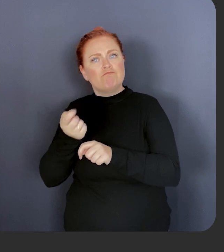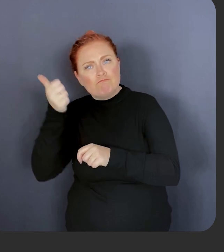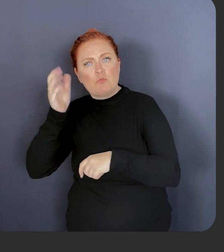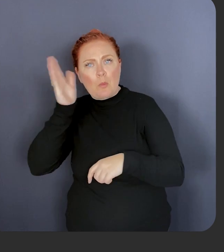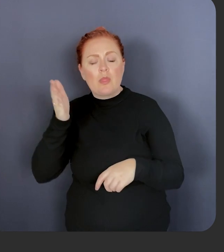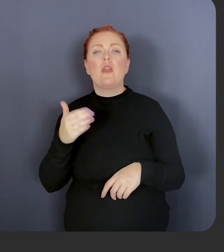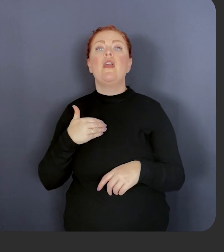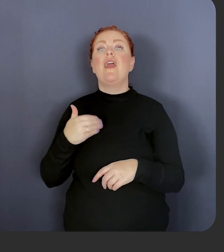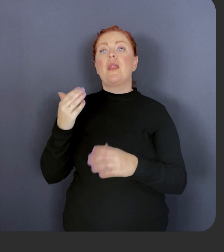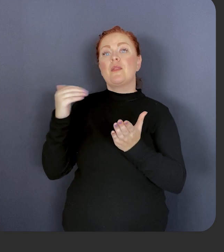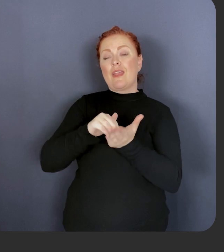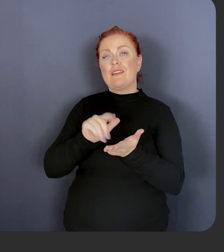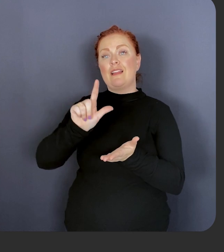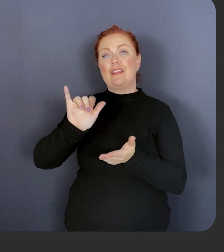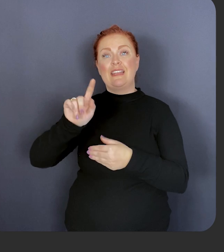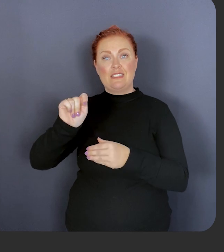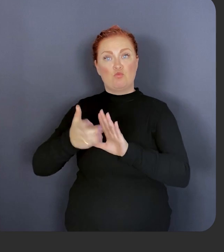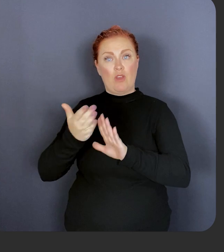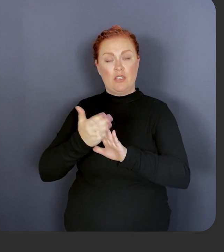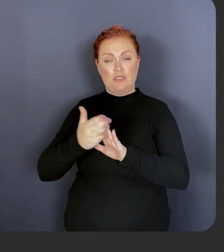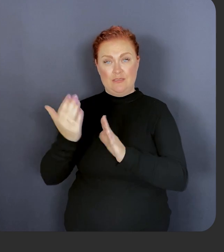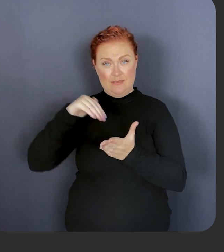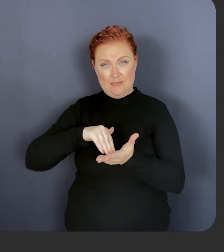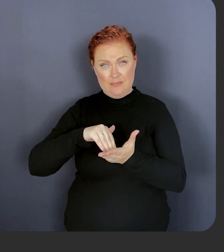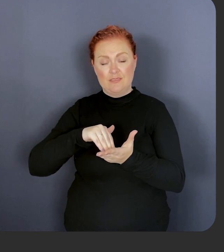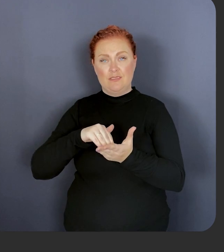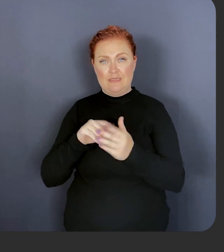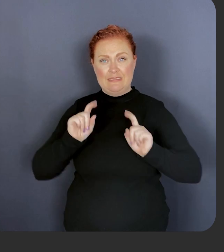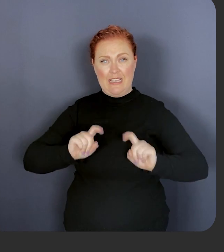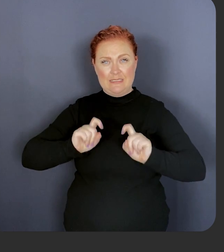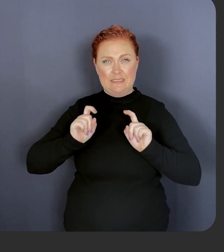And if we go back to linting, we can run that lint test again